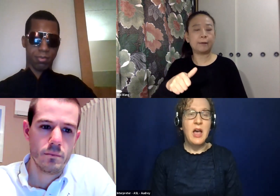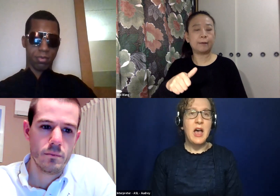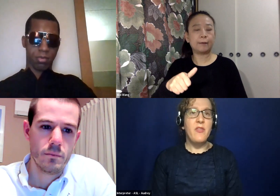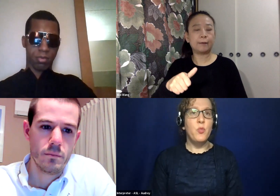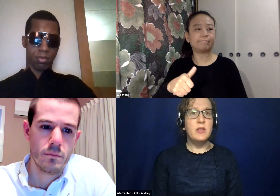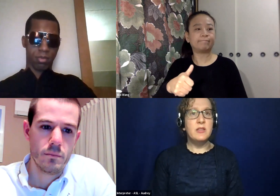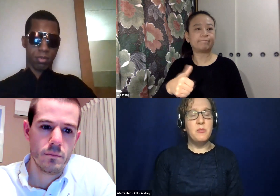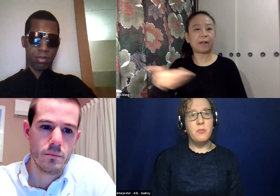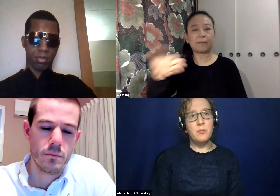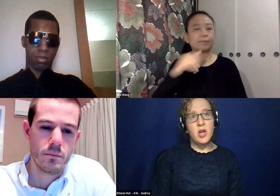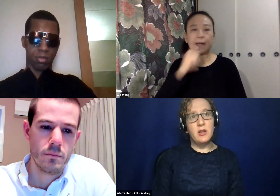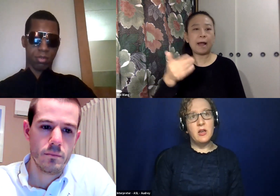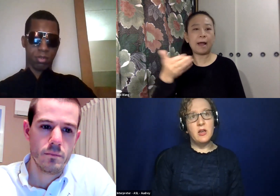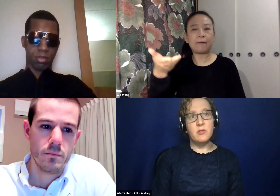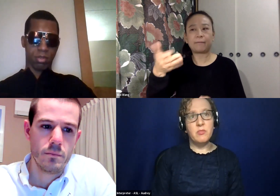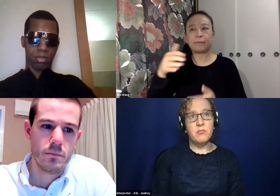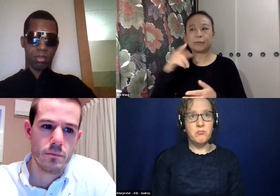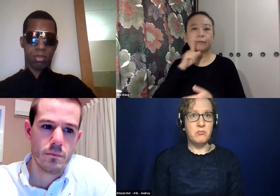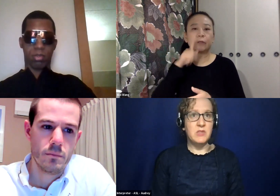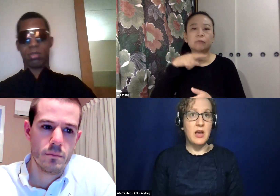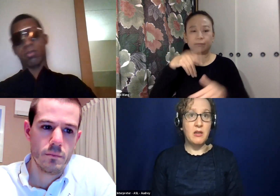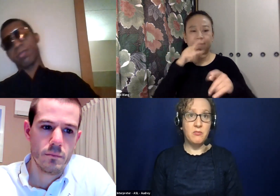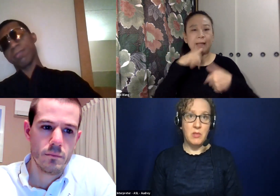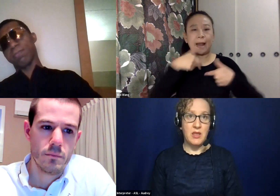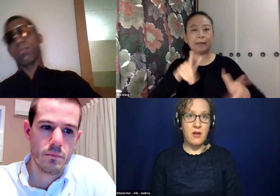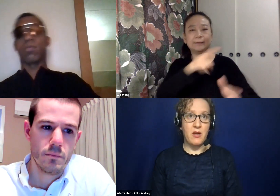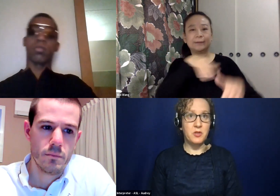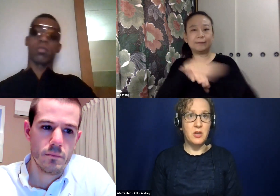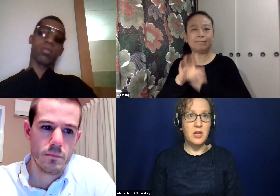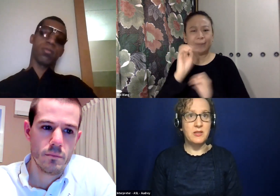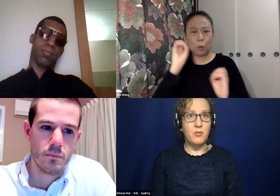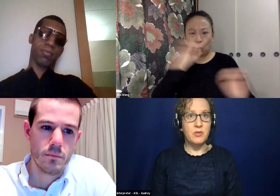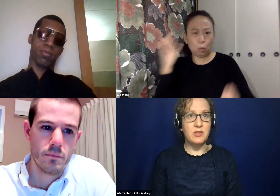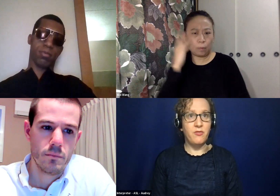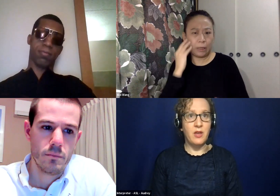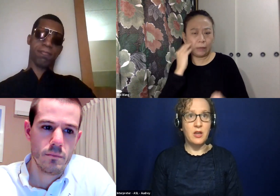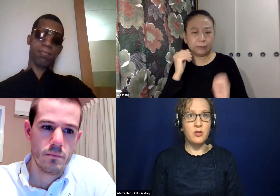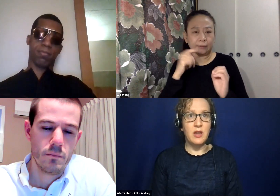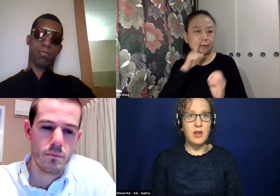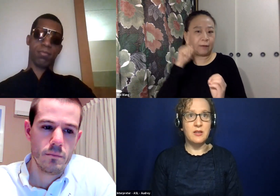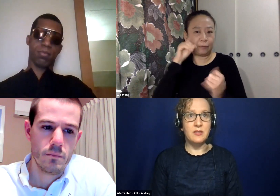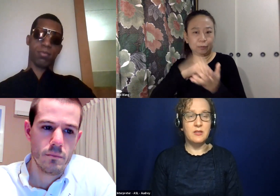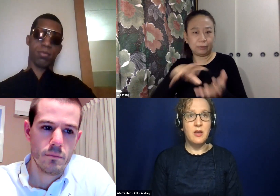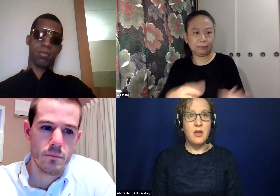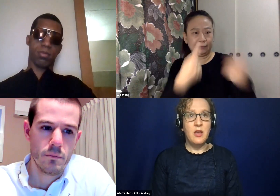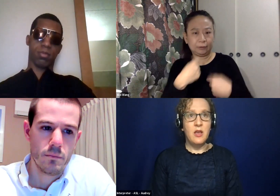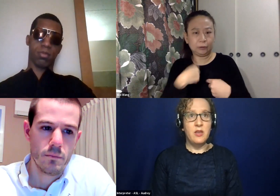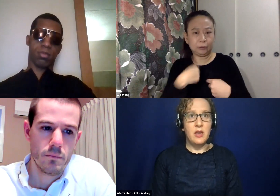And the ones in China denied me that opportunity because I was deaf, and I couldn't access